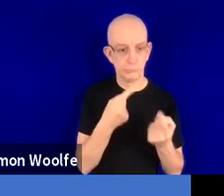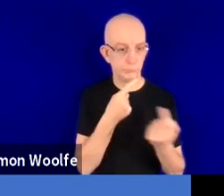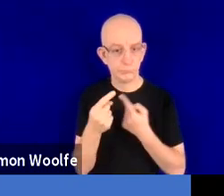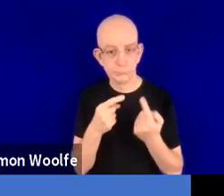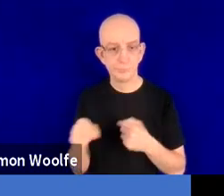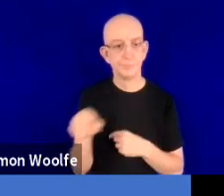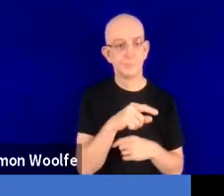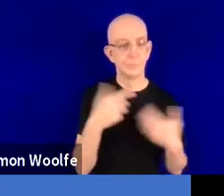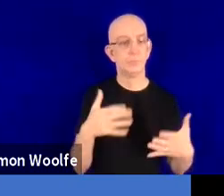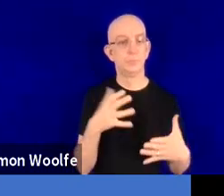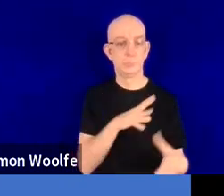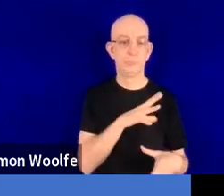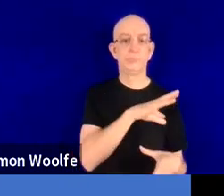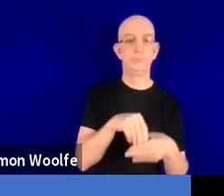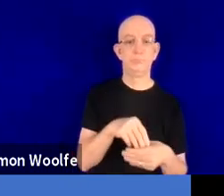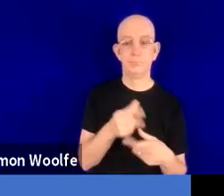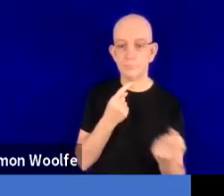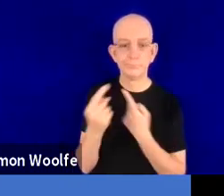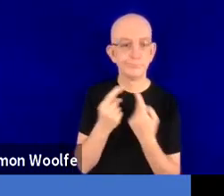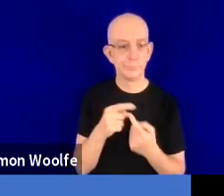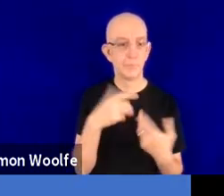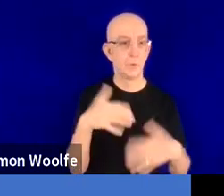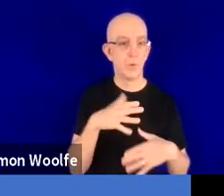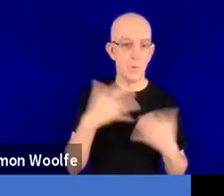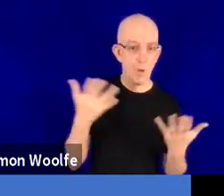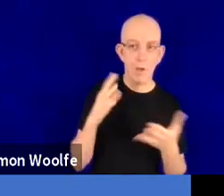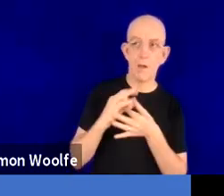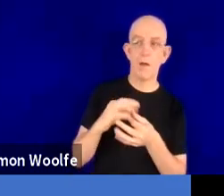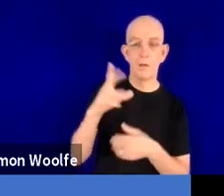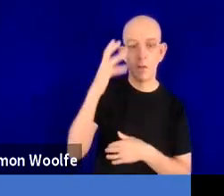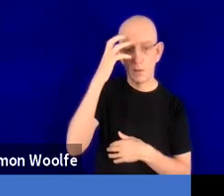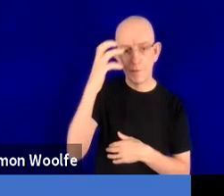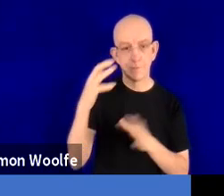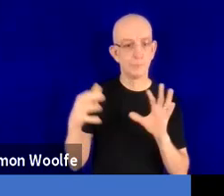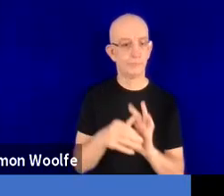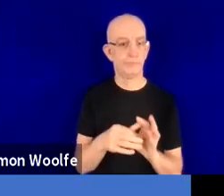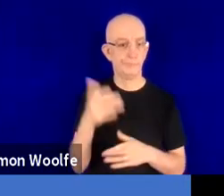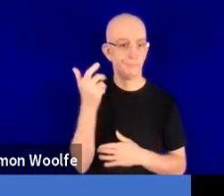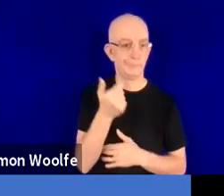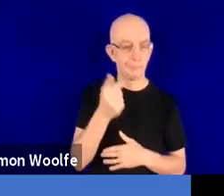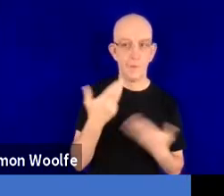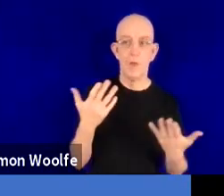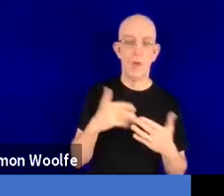because they didn't have all the barriers in getting to the meetings and inaccessibility and the cost, etc